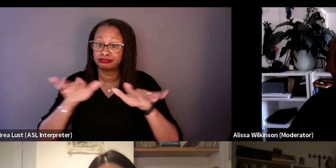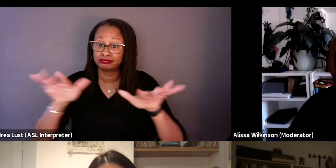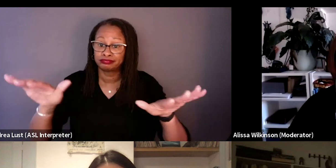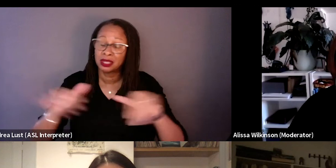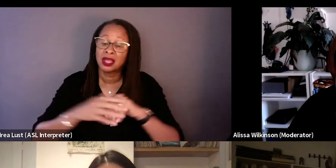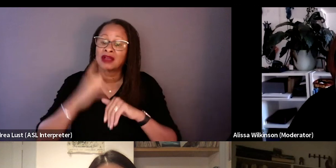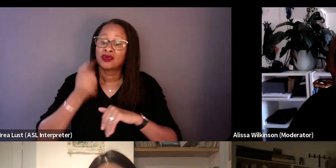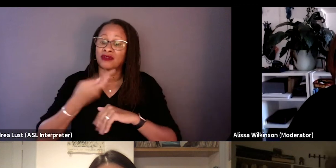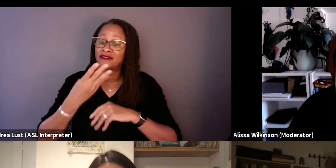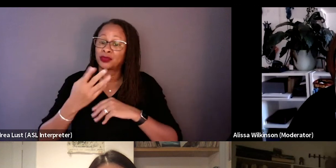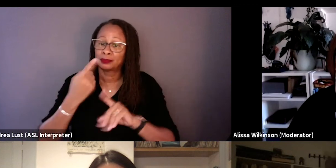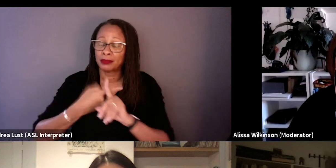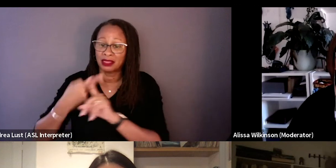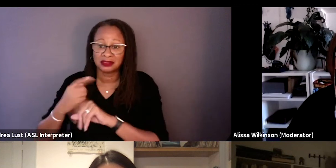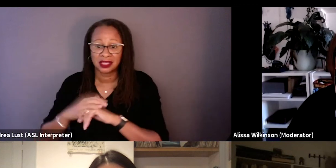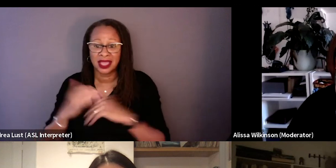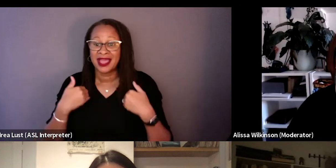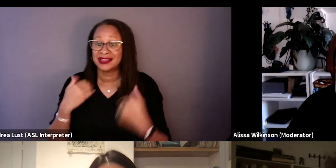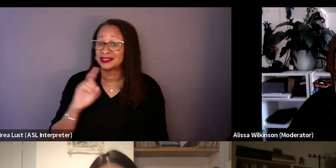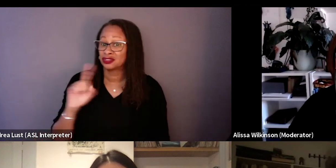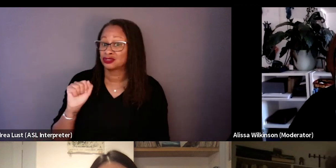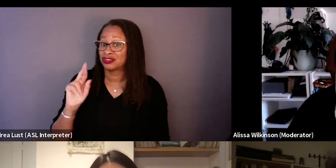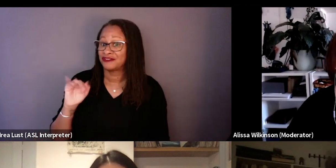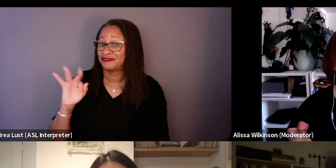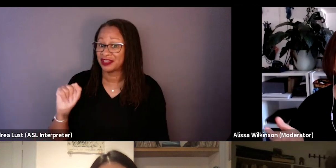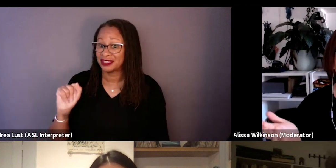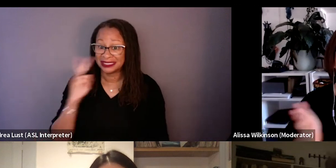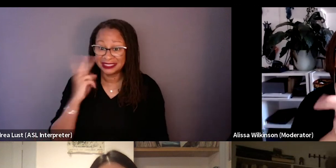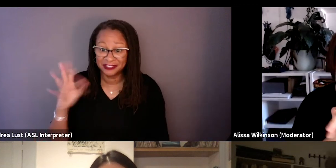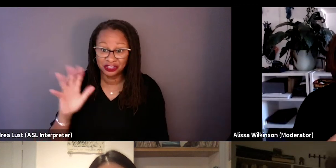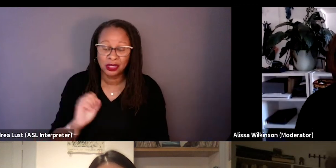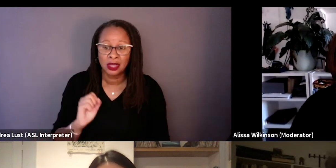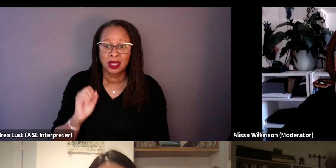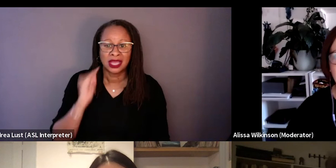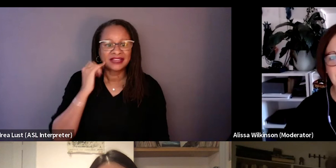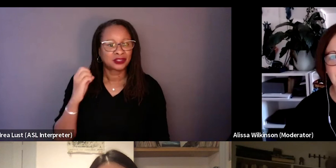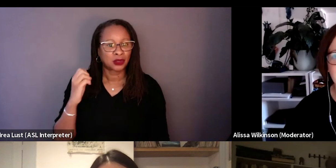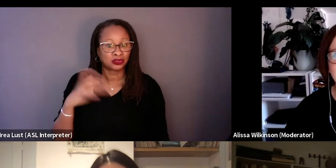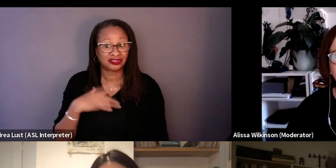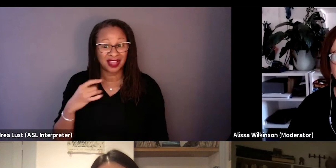Has, has Zarifa seen it? And if so, what, what does she have to say about the whole thing?